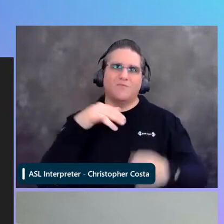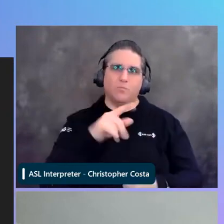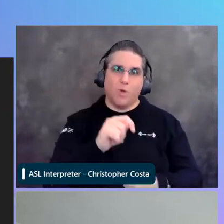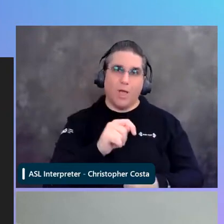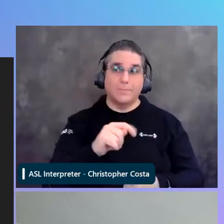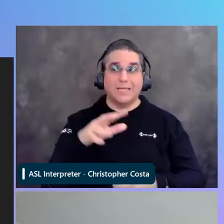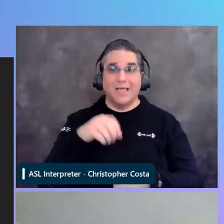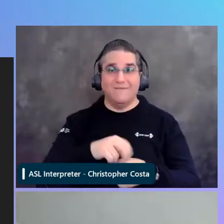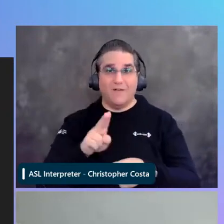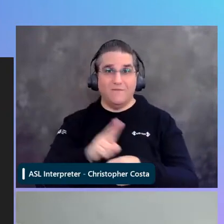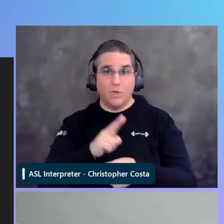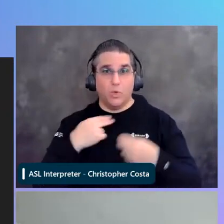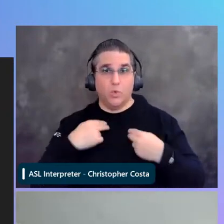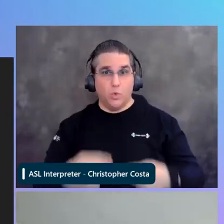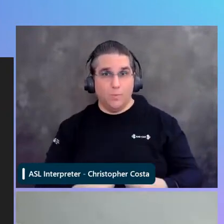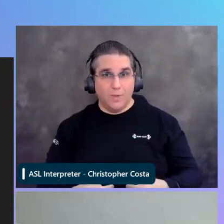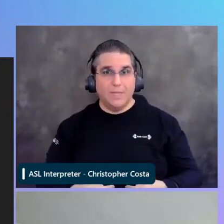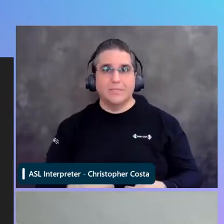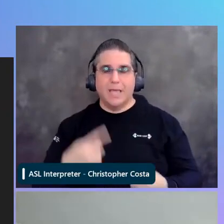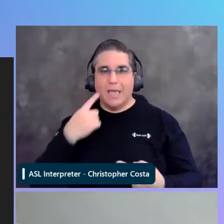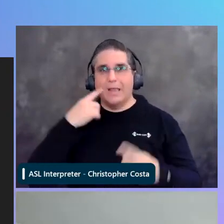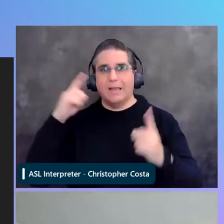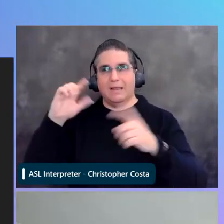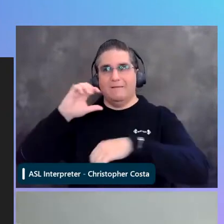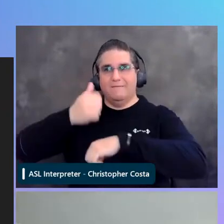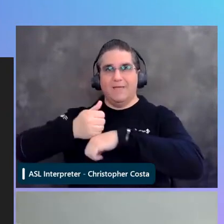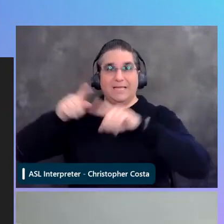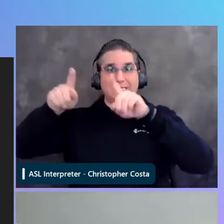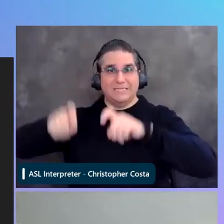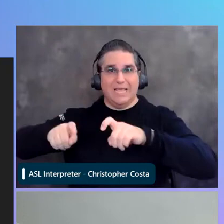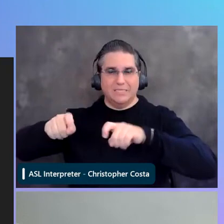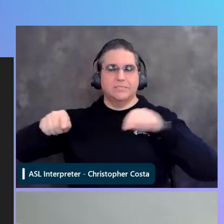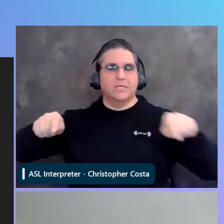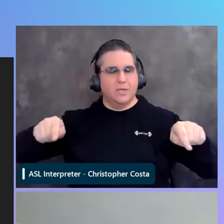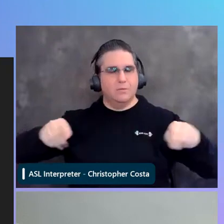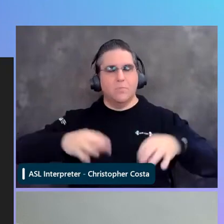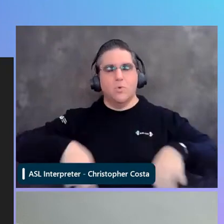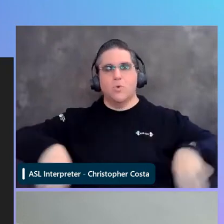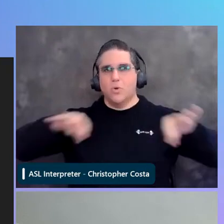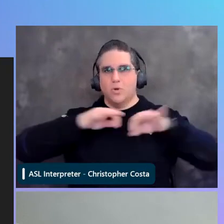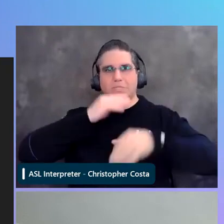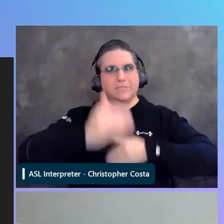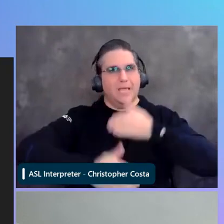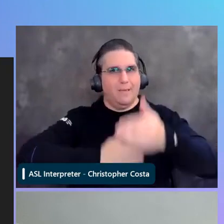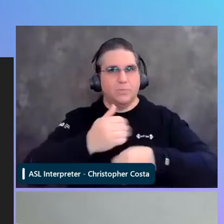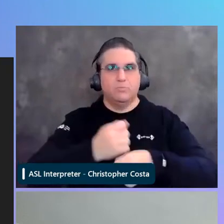implementing robust testing plans are crucial steps in maximizing the accessible